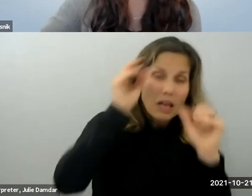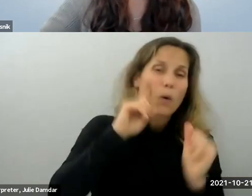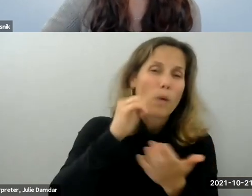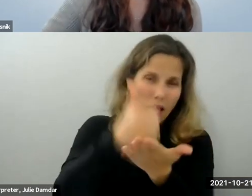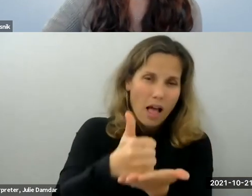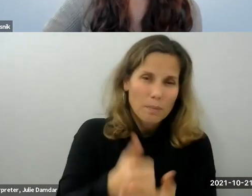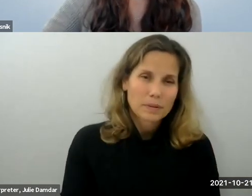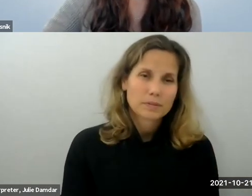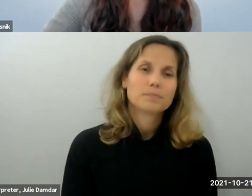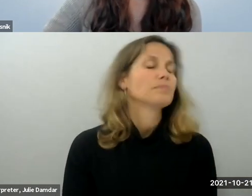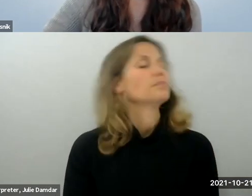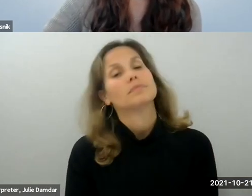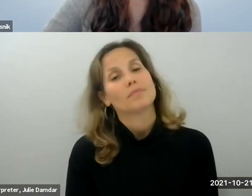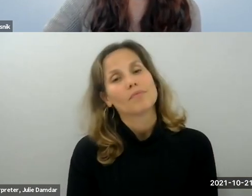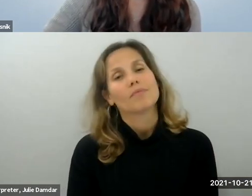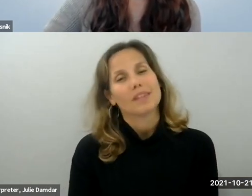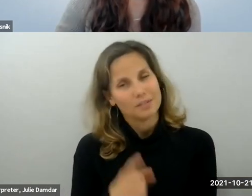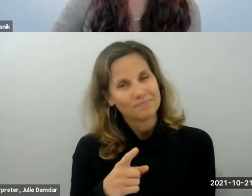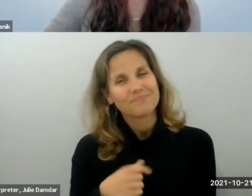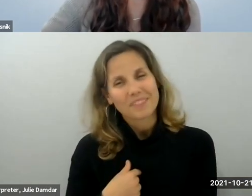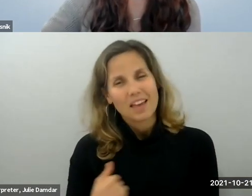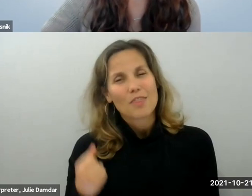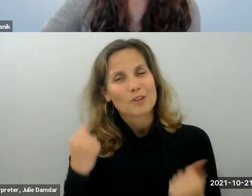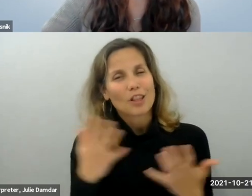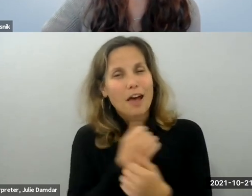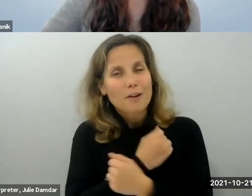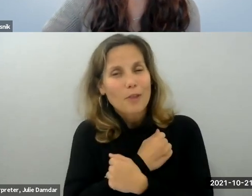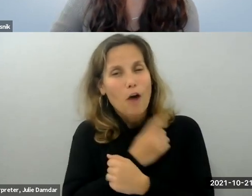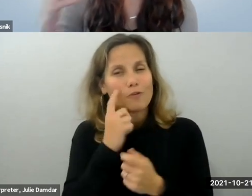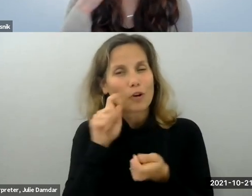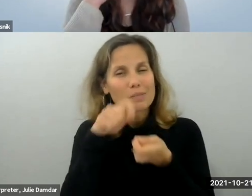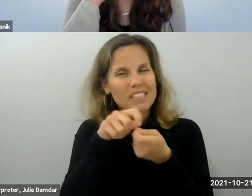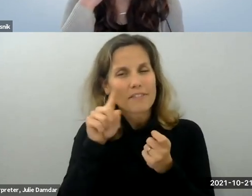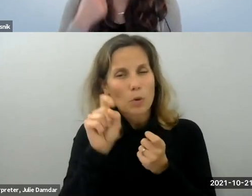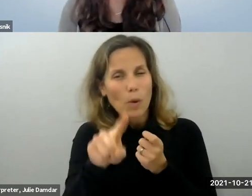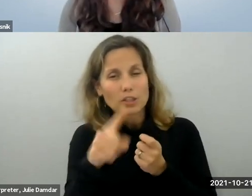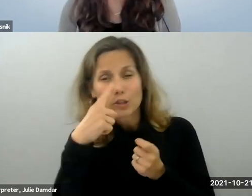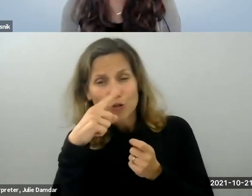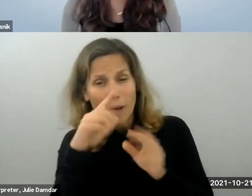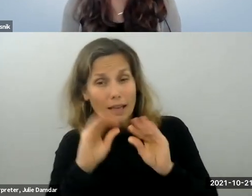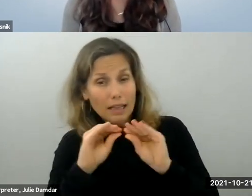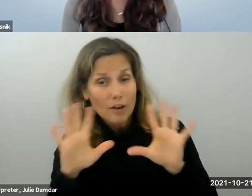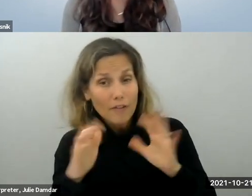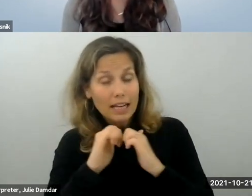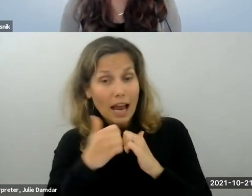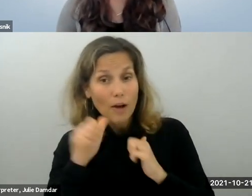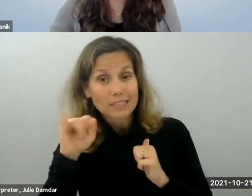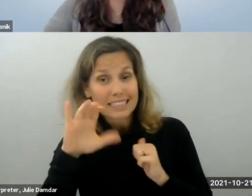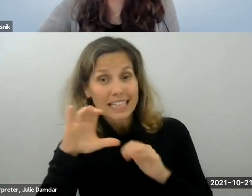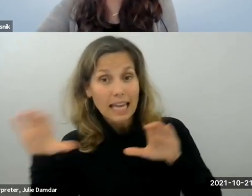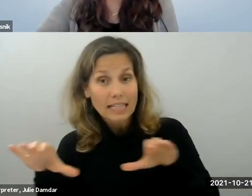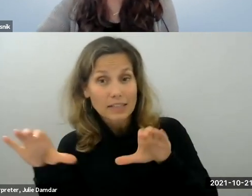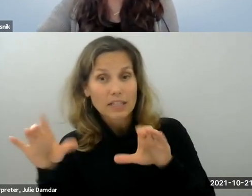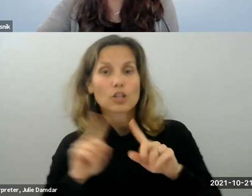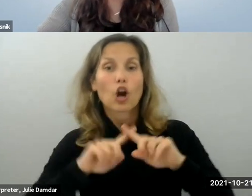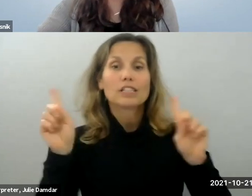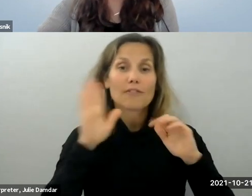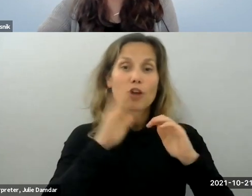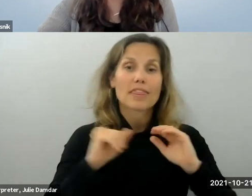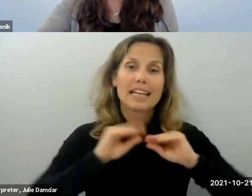Heidi Brown (she/her): And I there's a lot of love for a question about clarifying how the sick activities are different from implementation strategies.